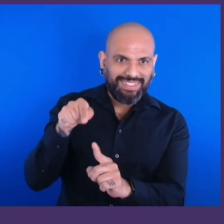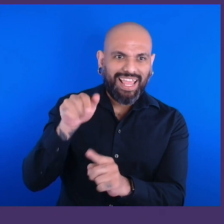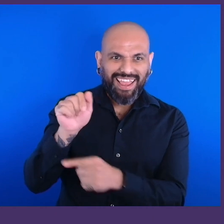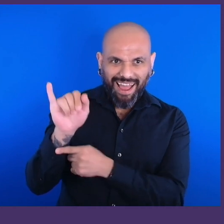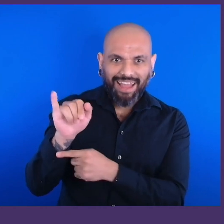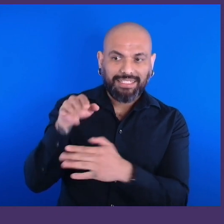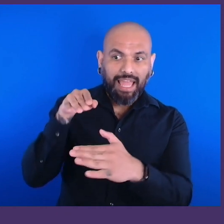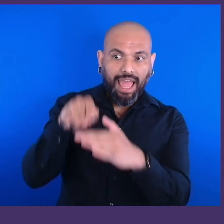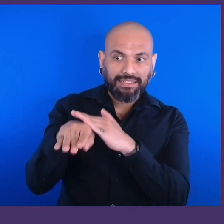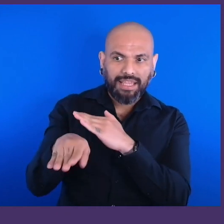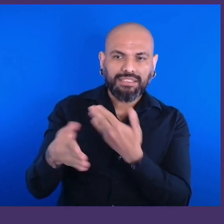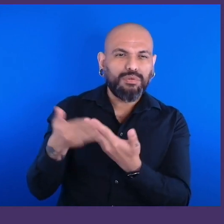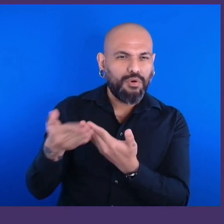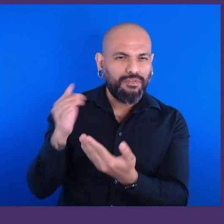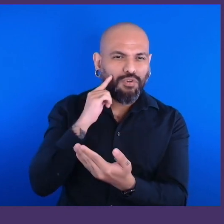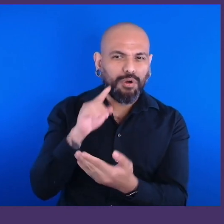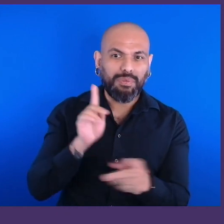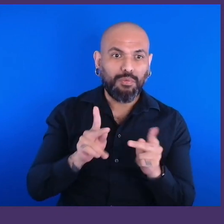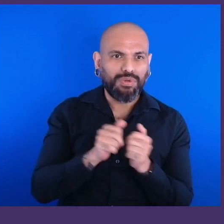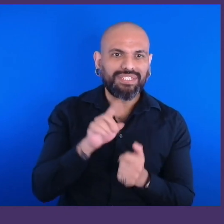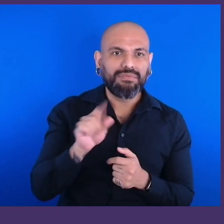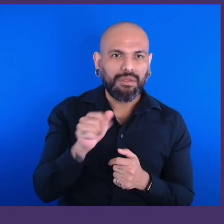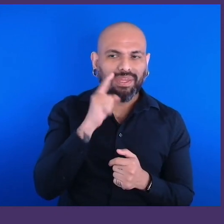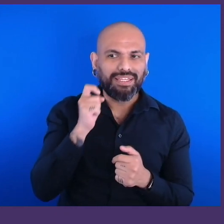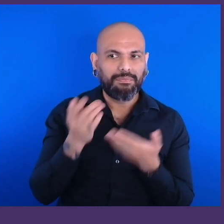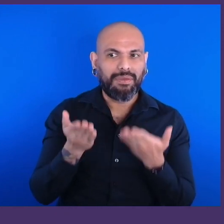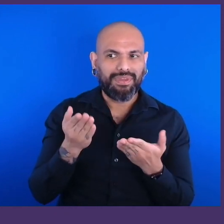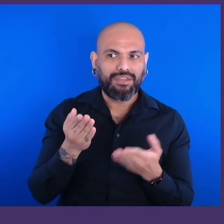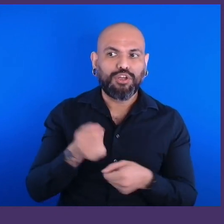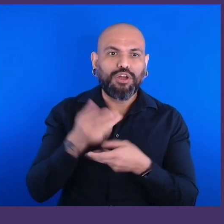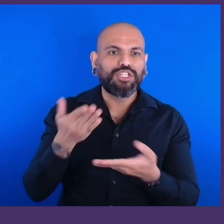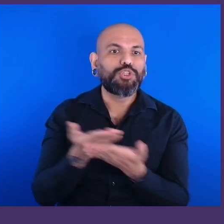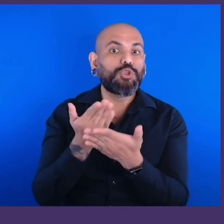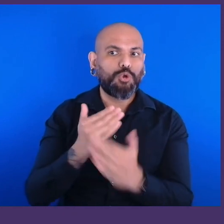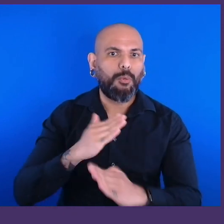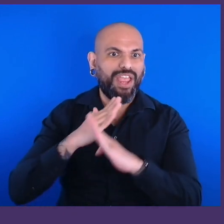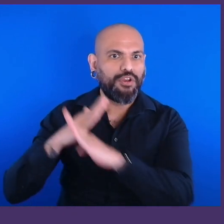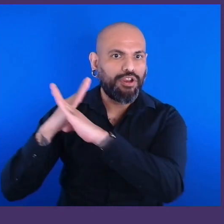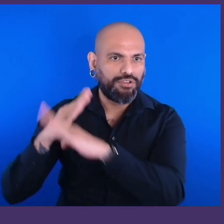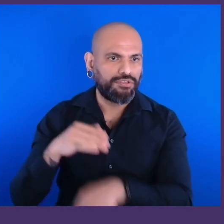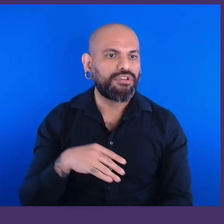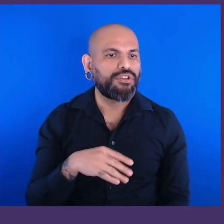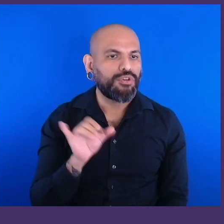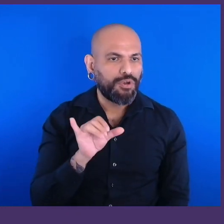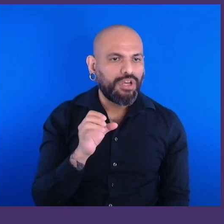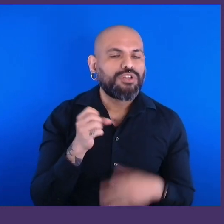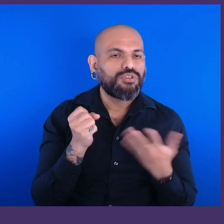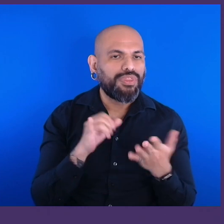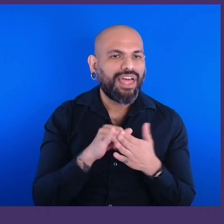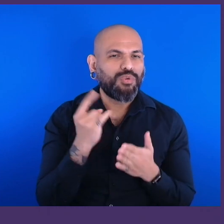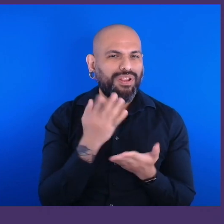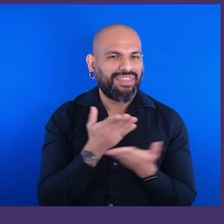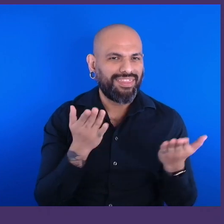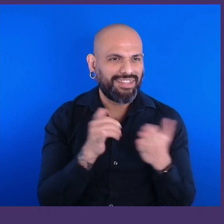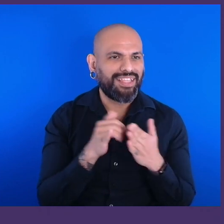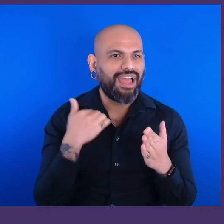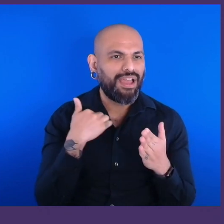because there can be new barriers being created. And that was also one of the topics that Maria mentioned is the issue